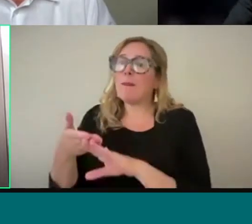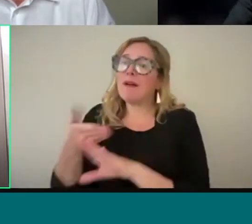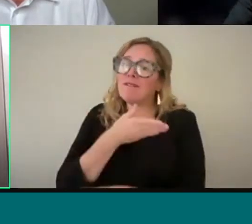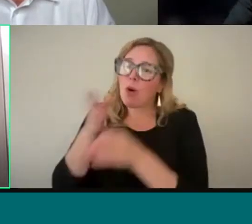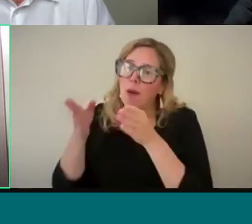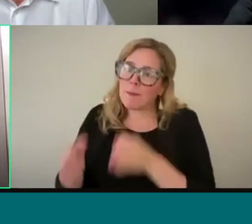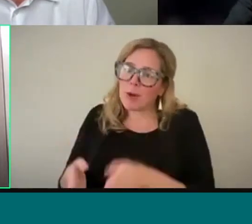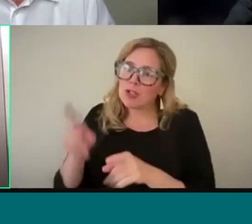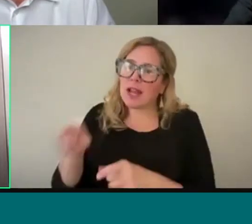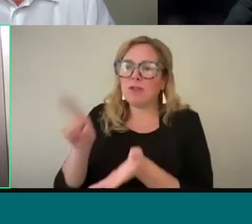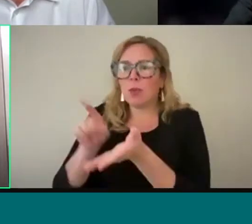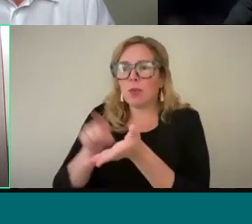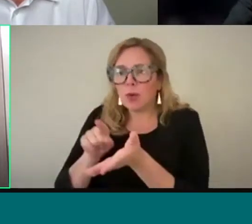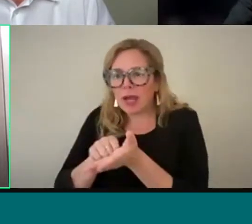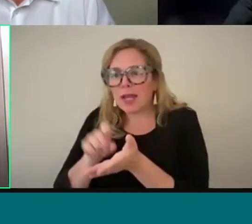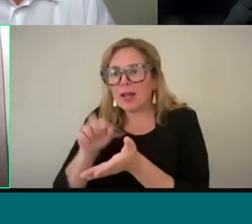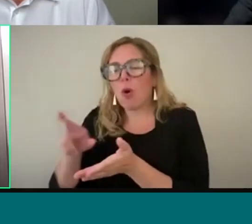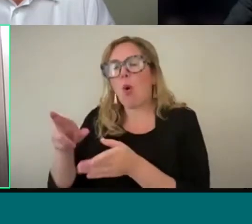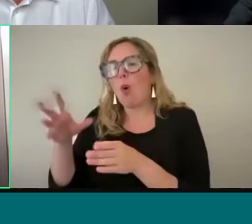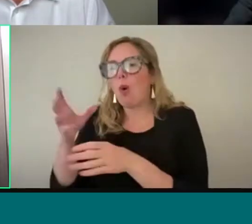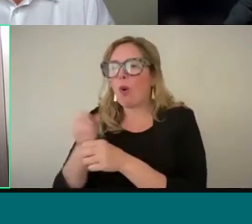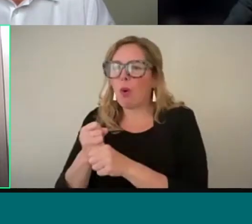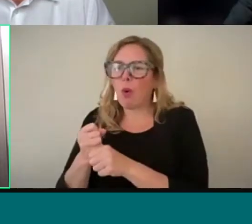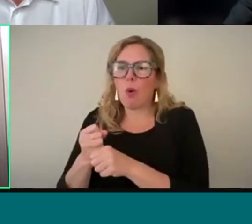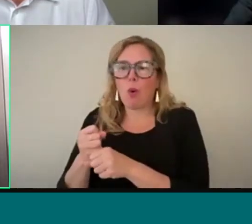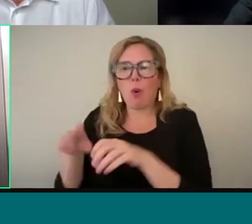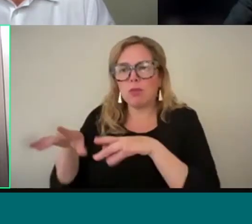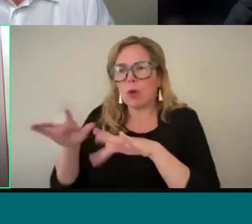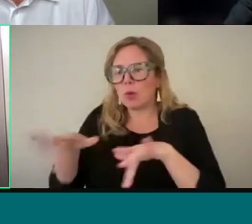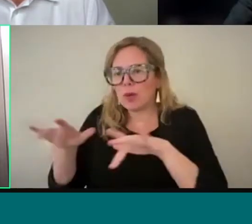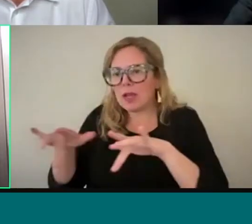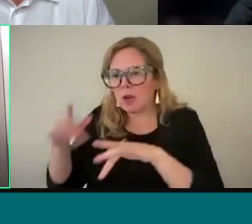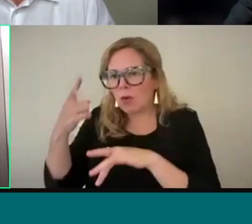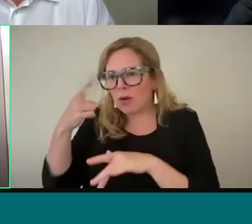now seamlessly we can get home glucose data from finger stick monitors or continuous glucose